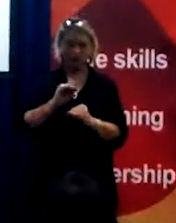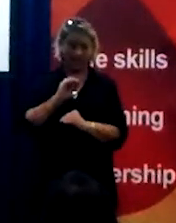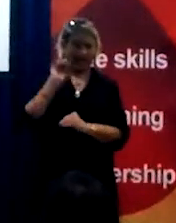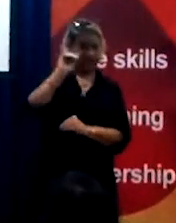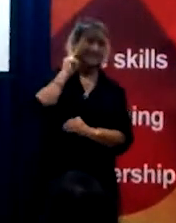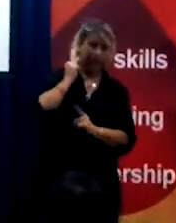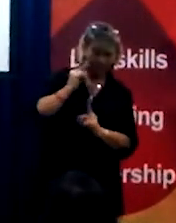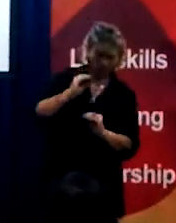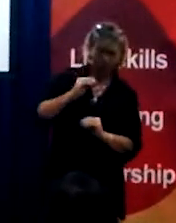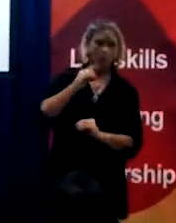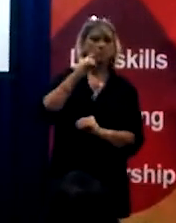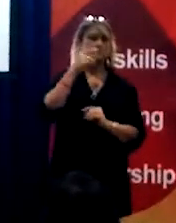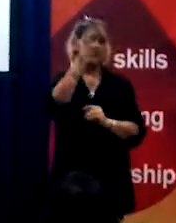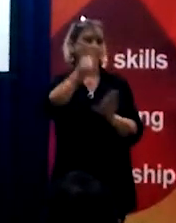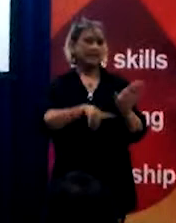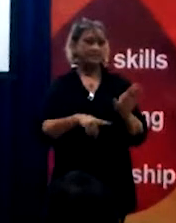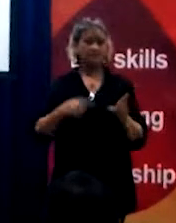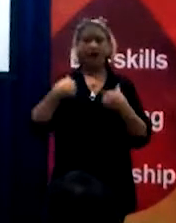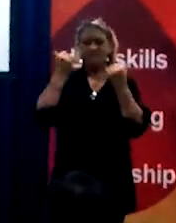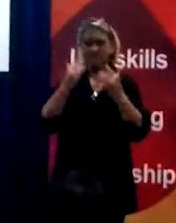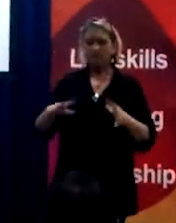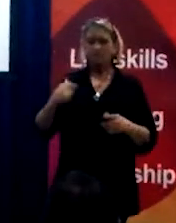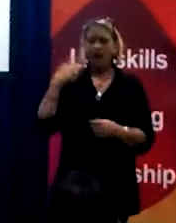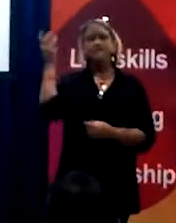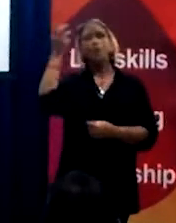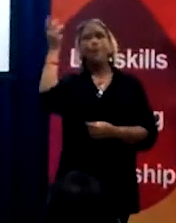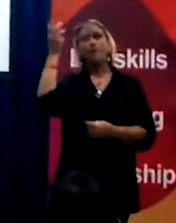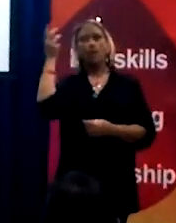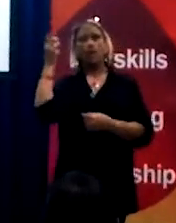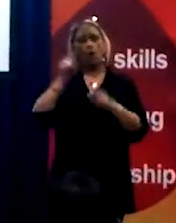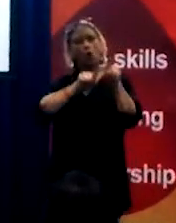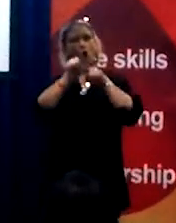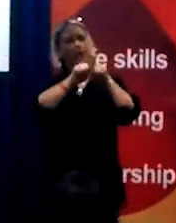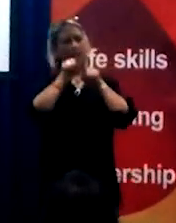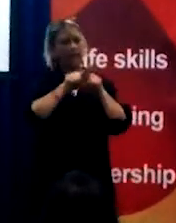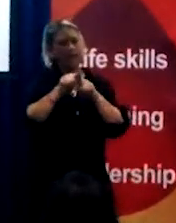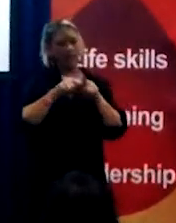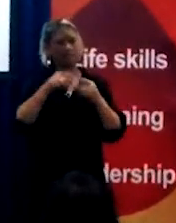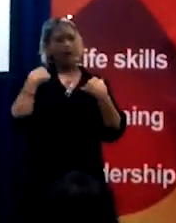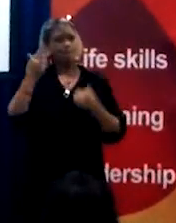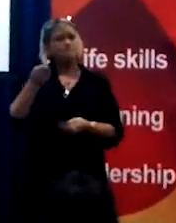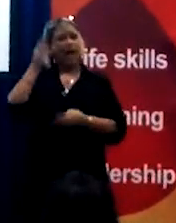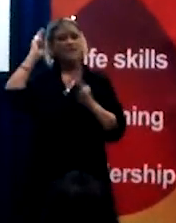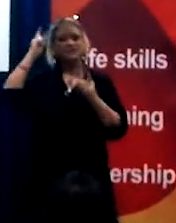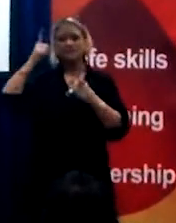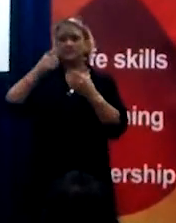I completed my formal learning about Deaf education, my masters, in 2012.